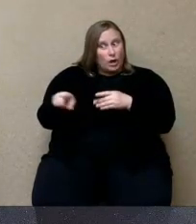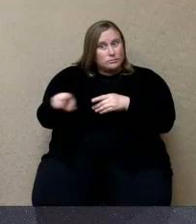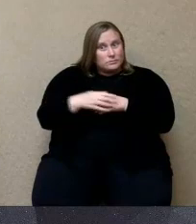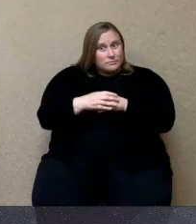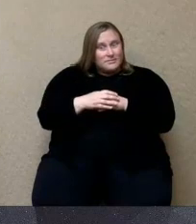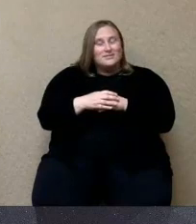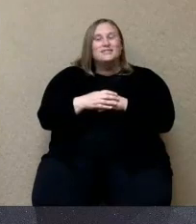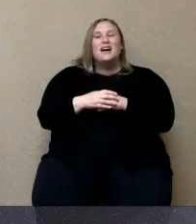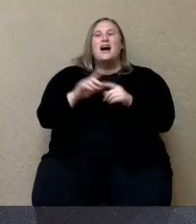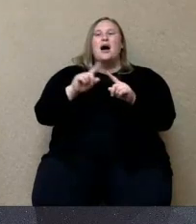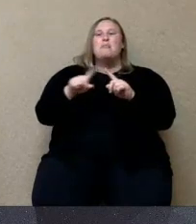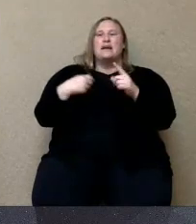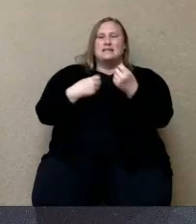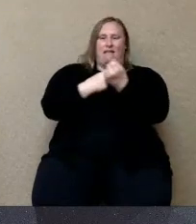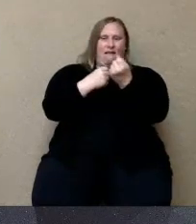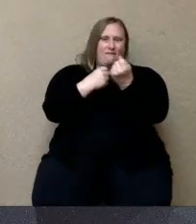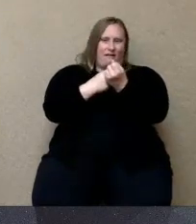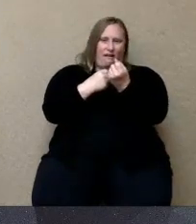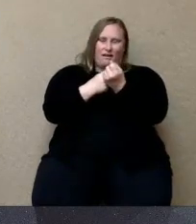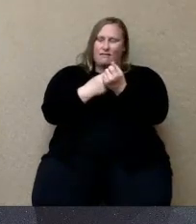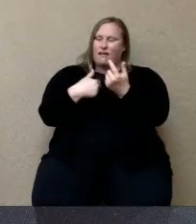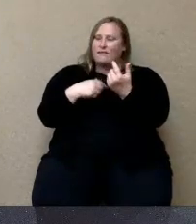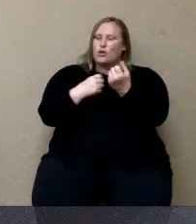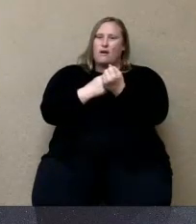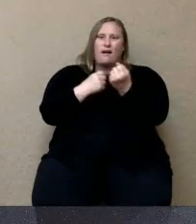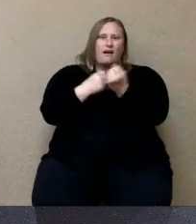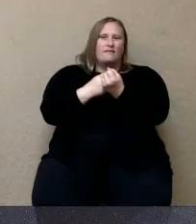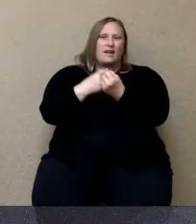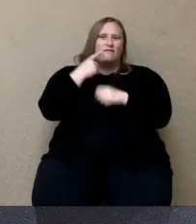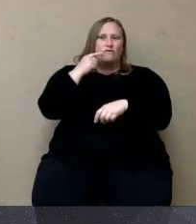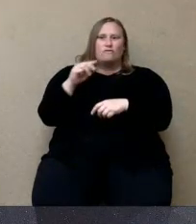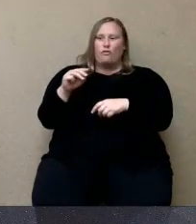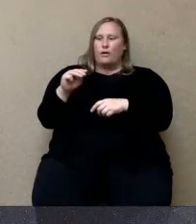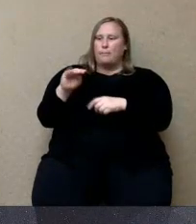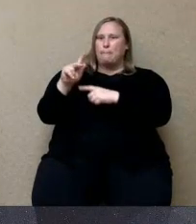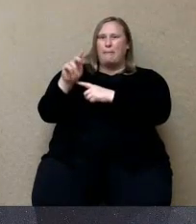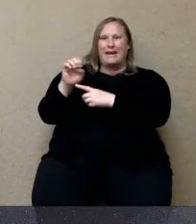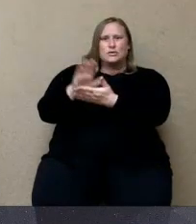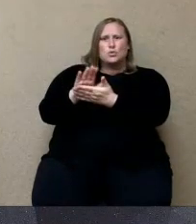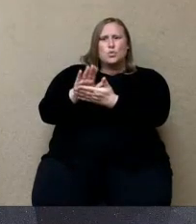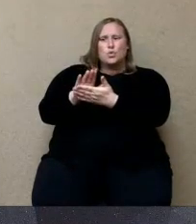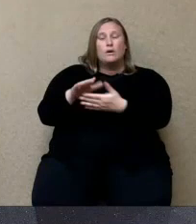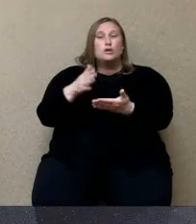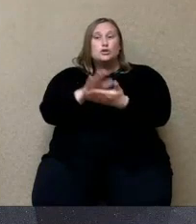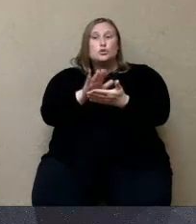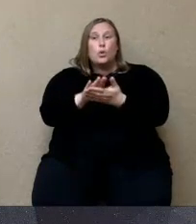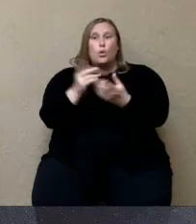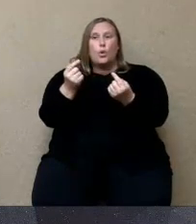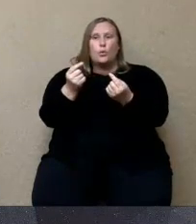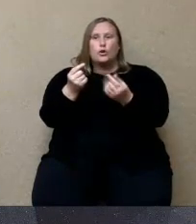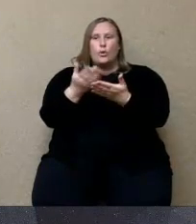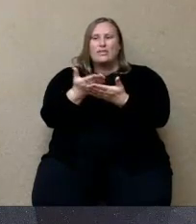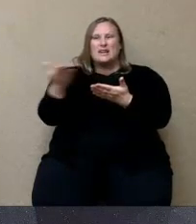But as an advocate, I needed to advocate for Mike at school because what they would do is take his device away.